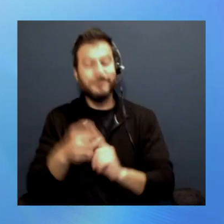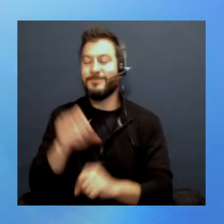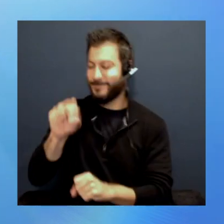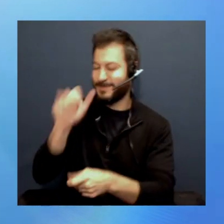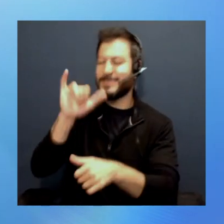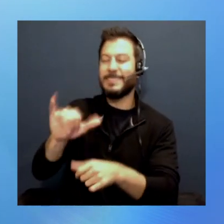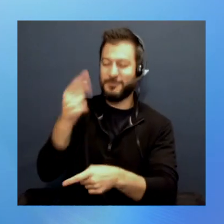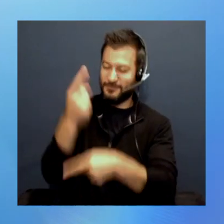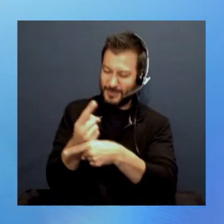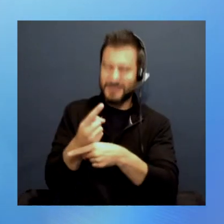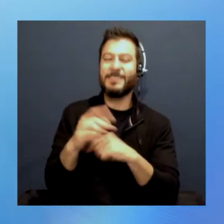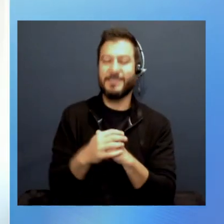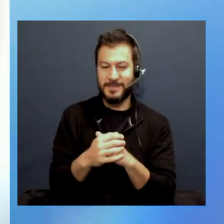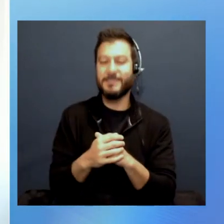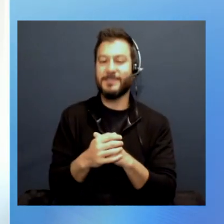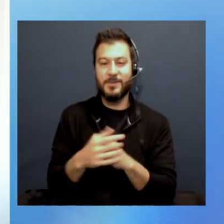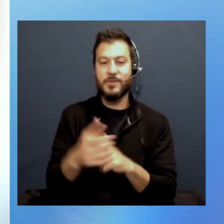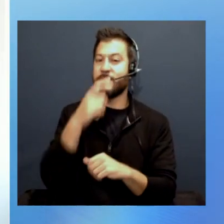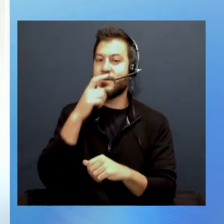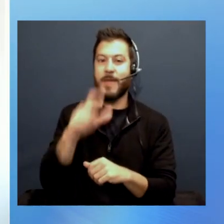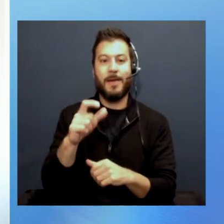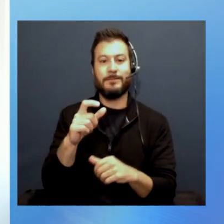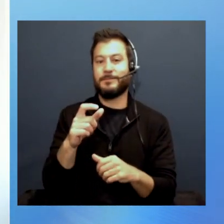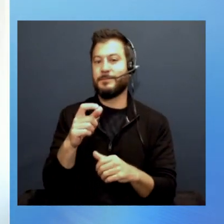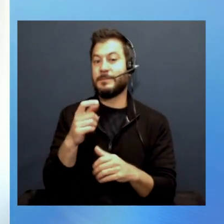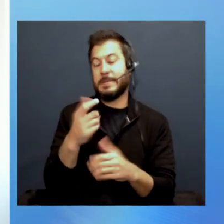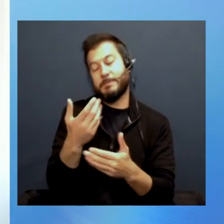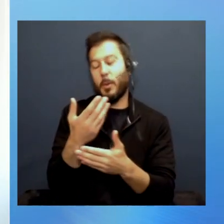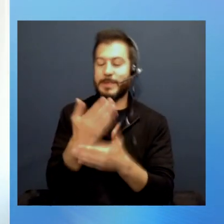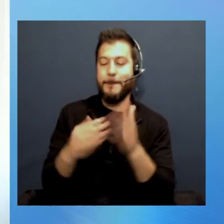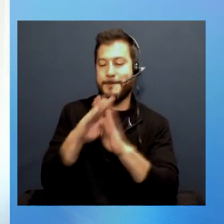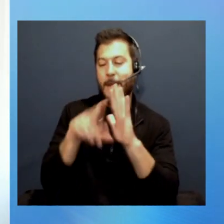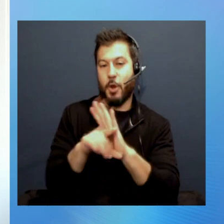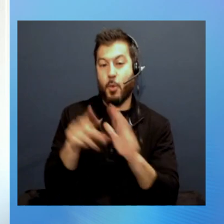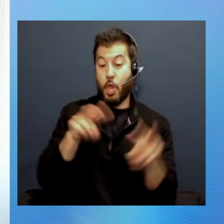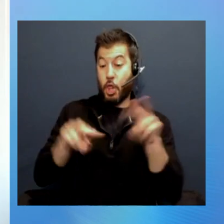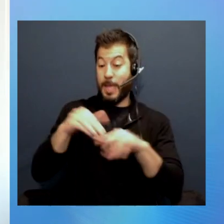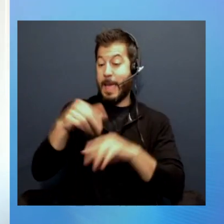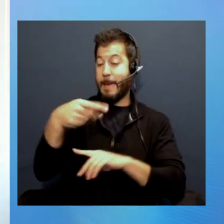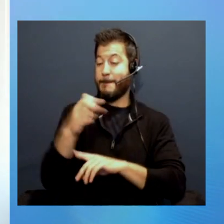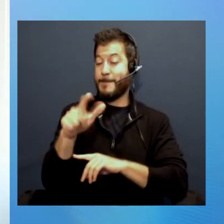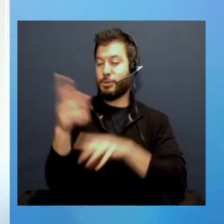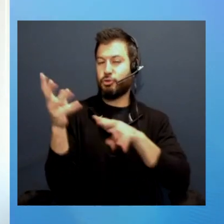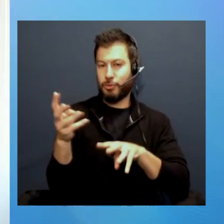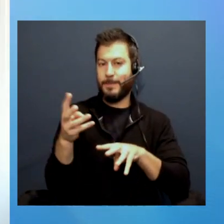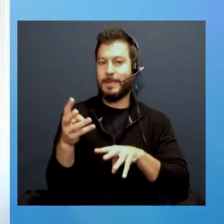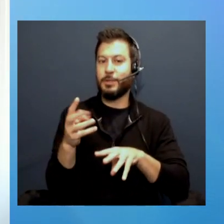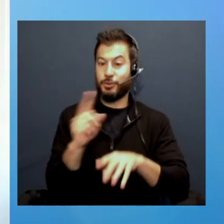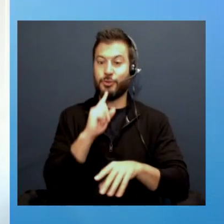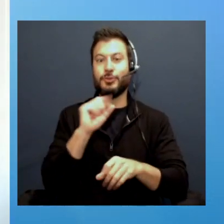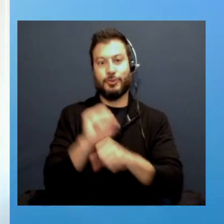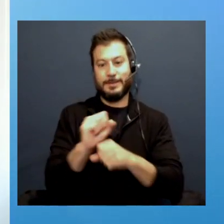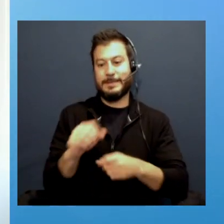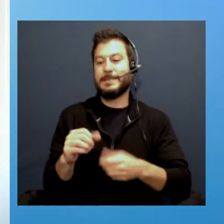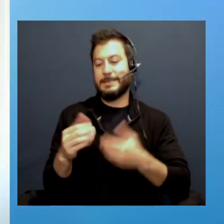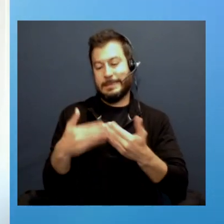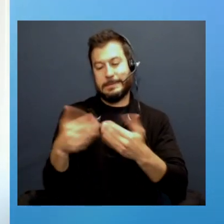Yeah, that's exactly right. Just some background. When we started looking at Pixel Streaming, it was certainly easy to